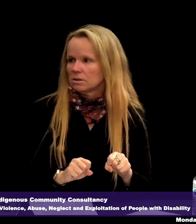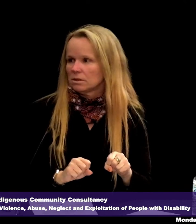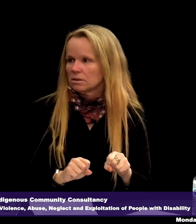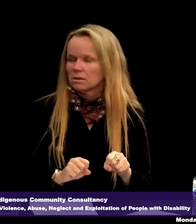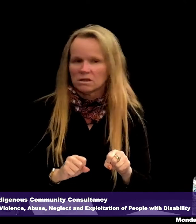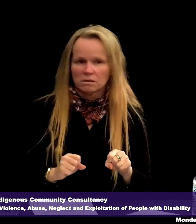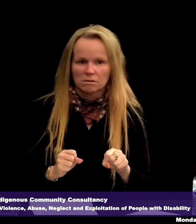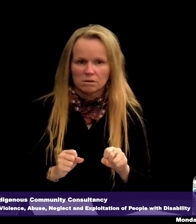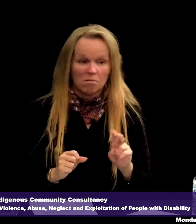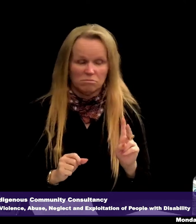There's no understanding of that.